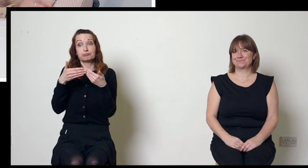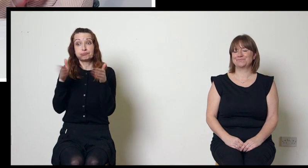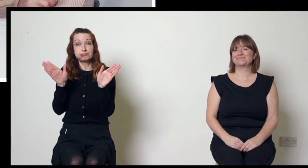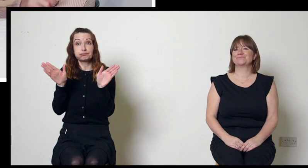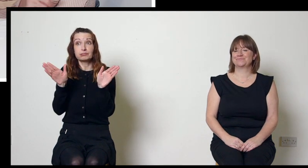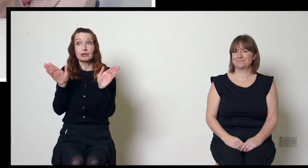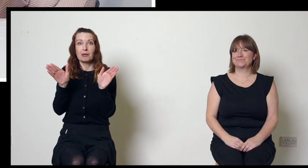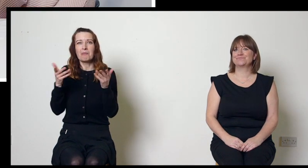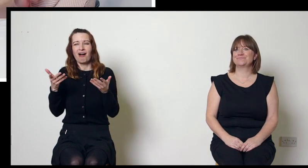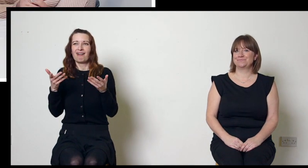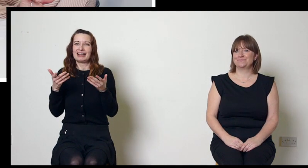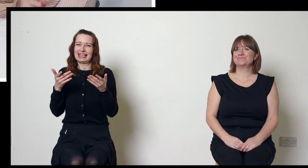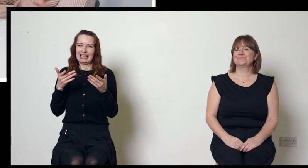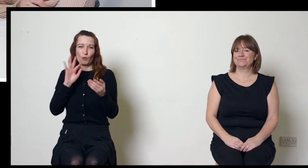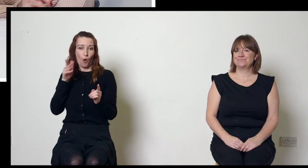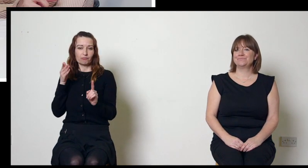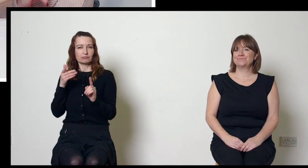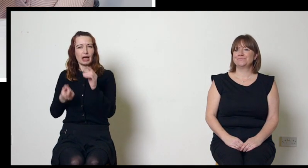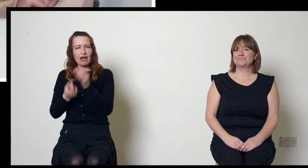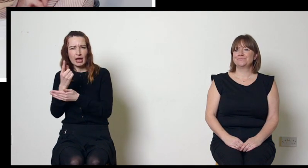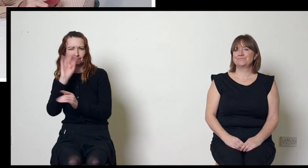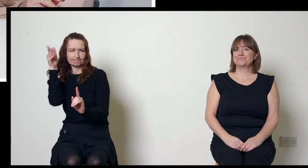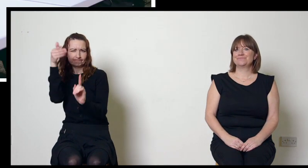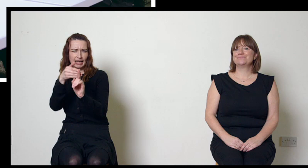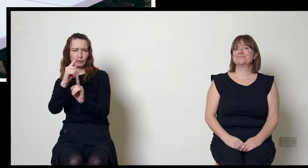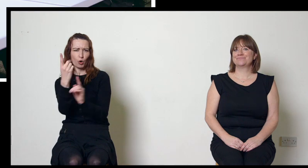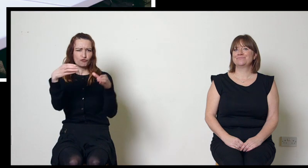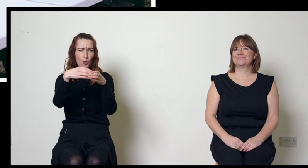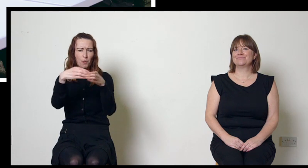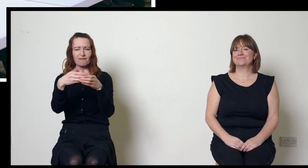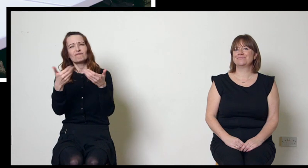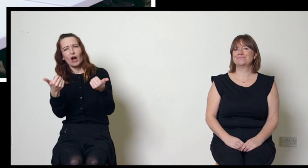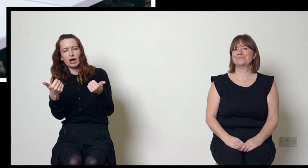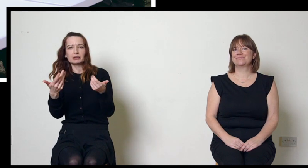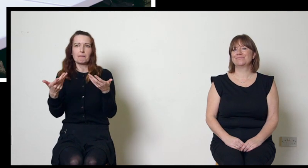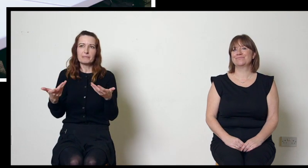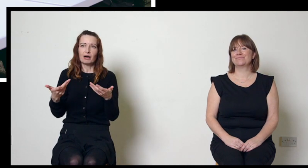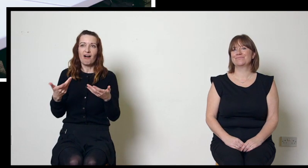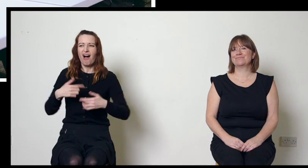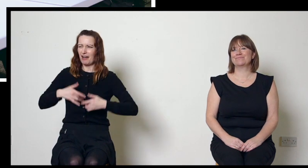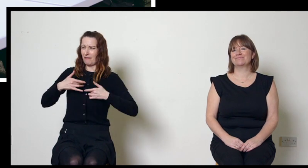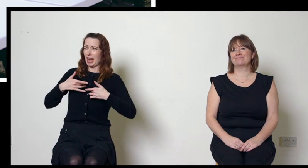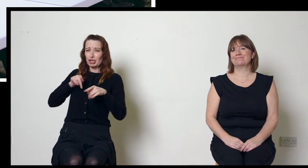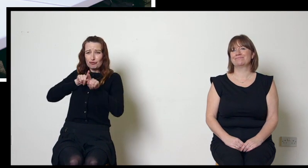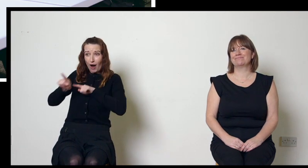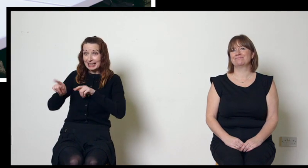unless you're making it specific accessible to one sector. But I would say that's better than not doing anything at all because you’re frightened of getting it wrong.